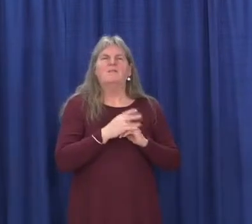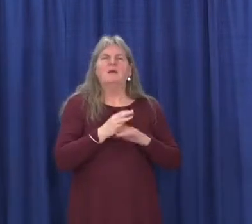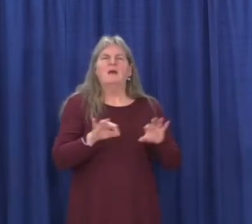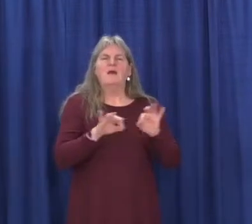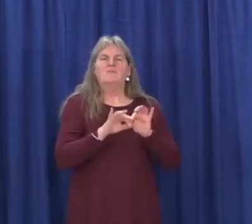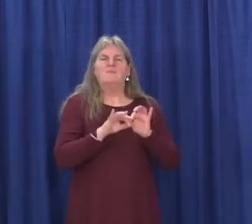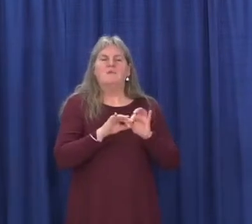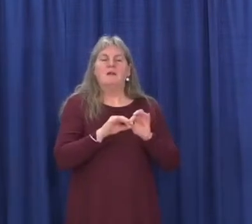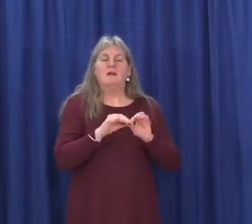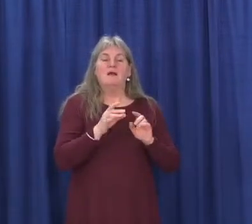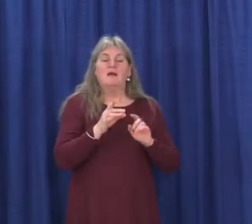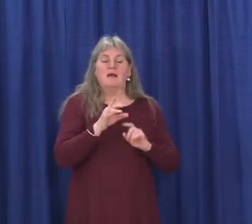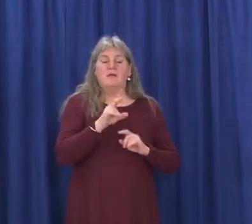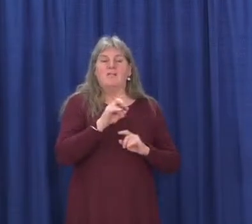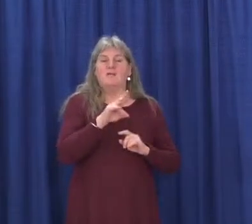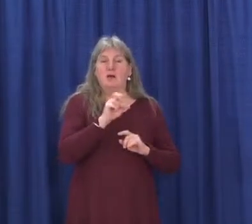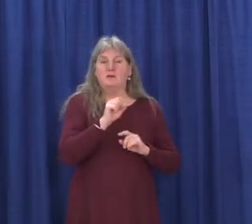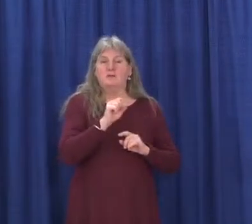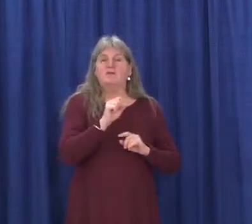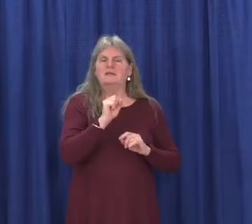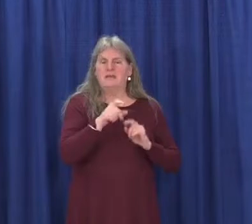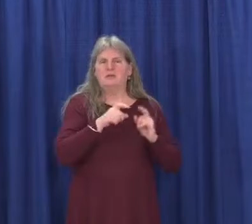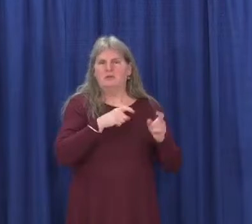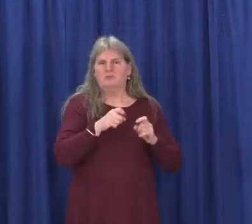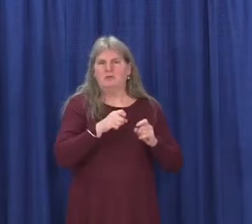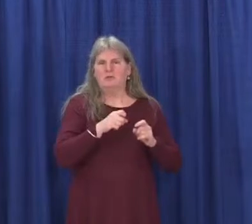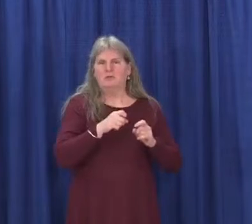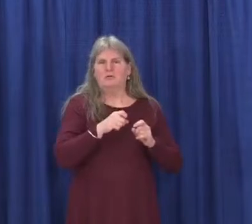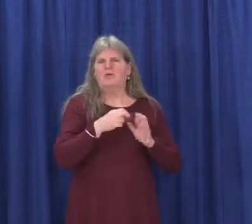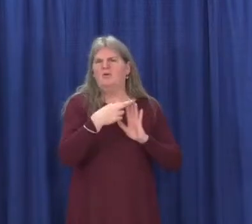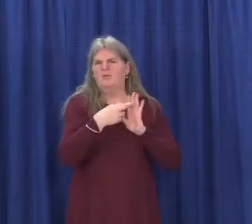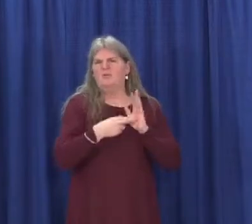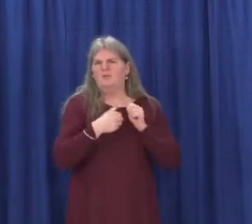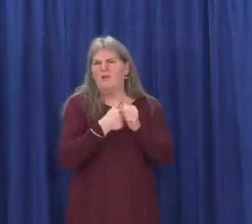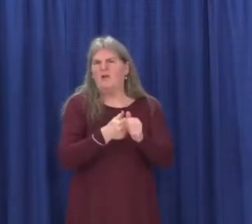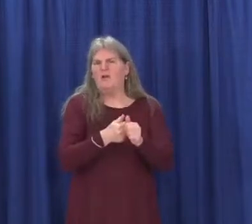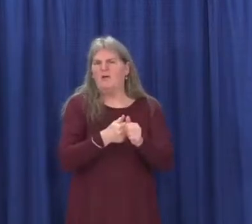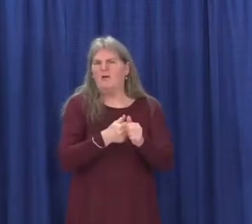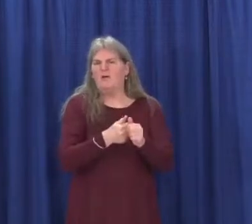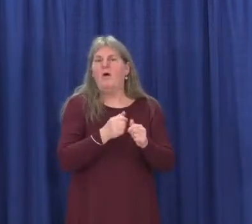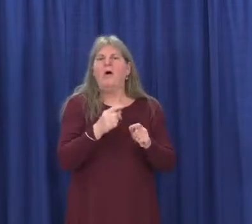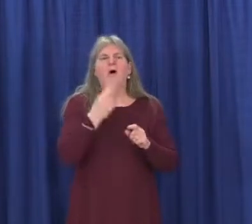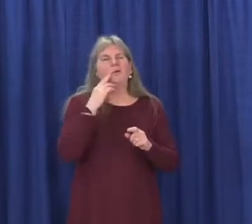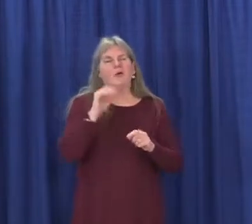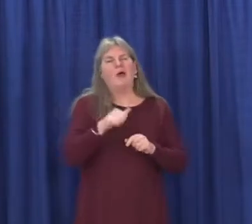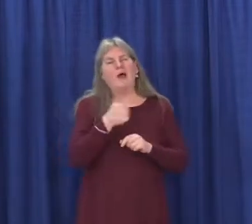viruses with the measures that we're taking. And B, is that there are other viruses. So if you are sick,